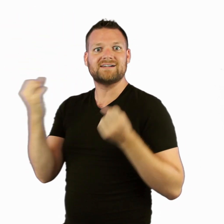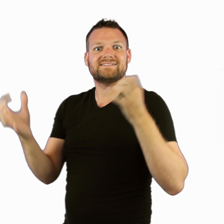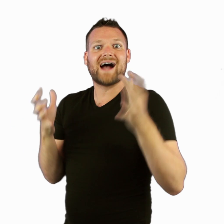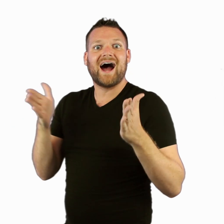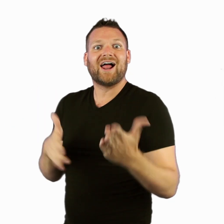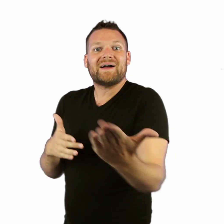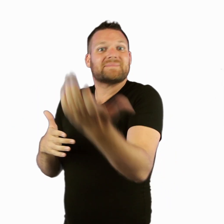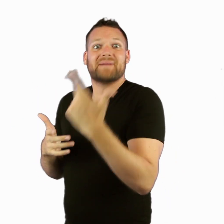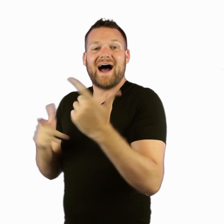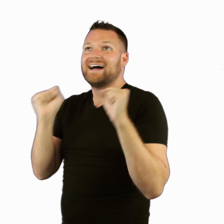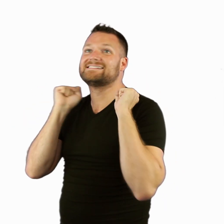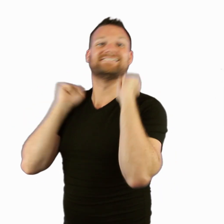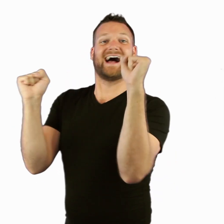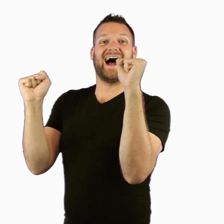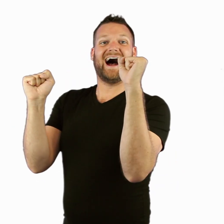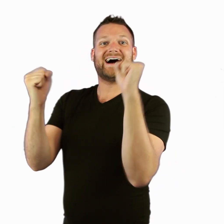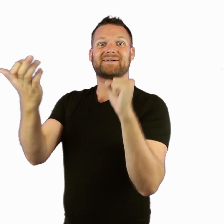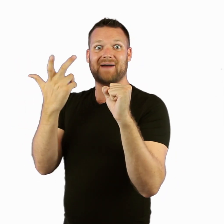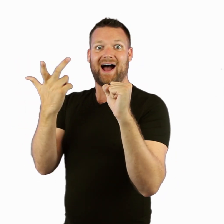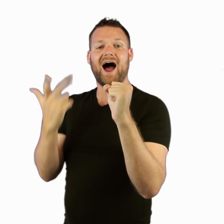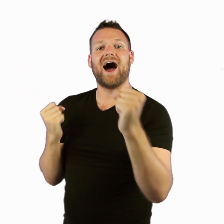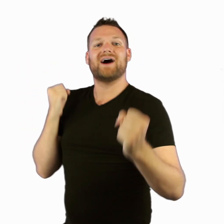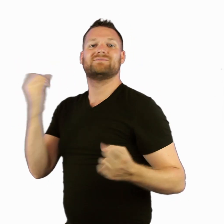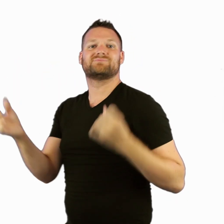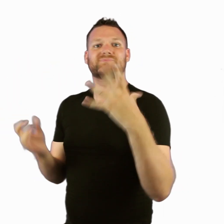and the Deaf performer reappears.